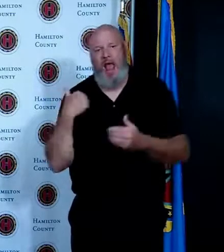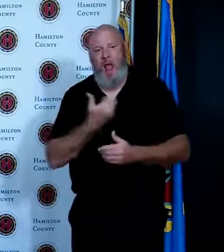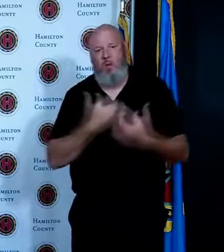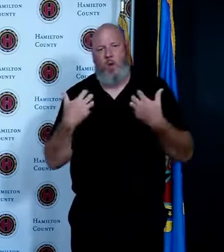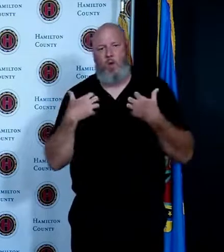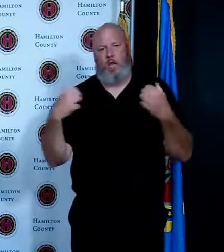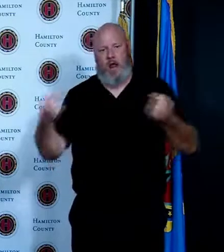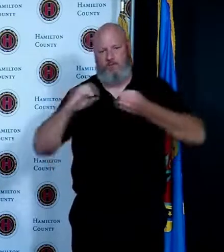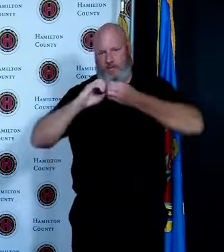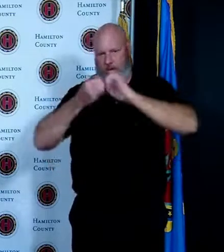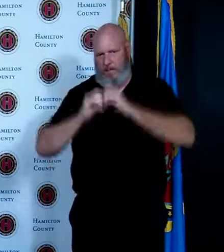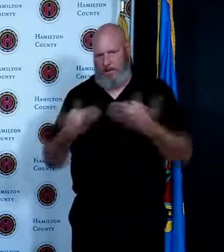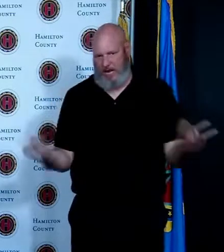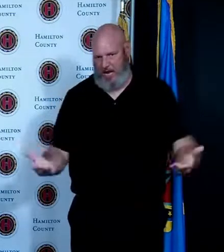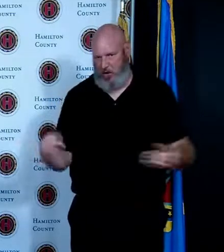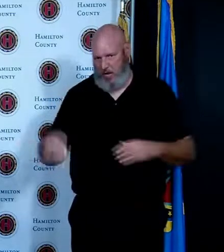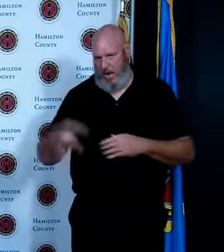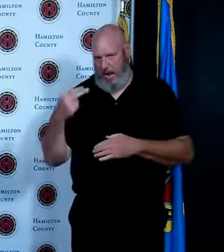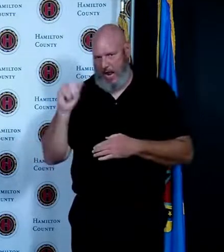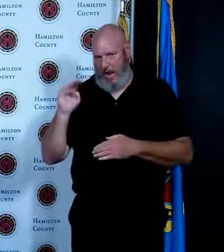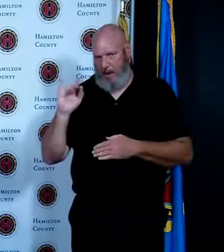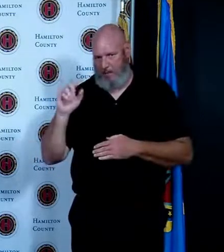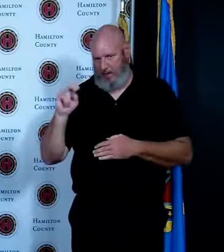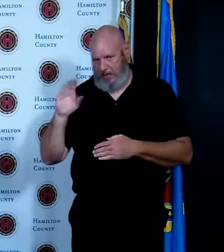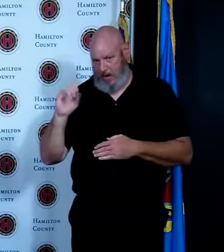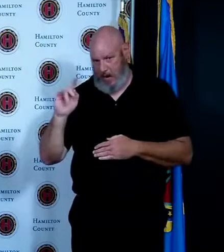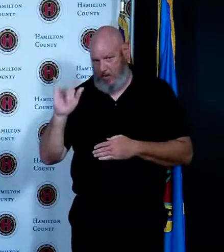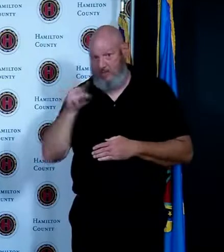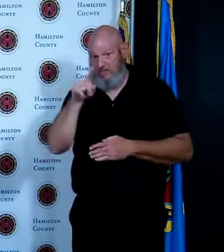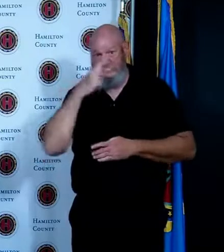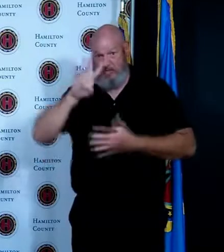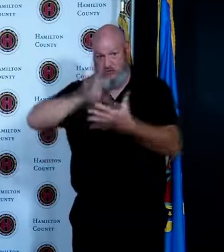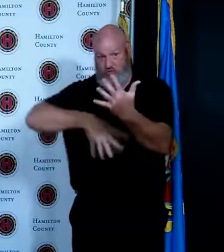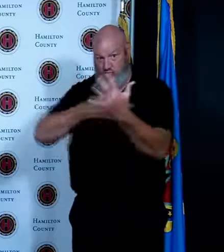outside of the city of Cincinnati Norwood and Springdale we are up to